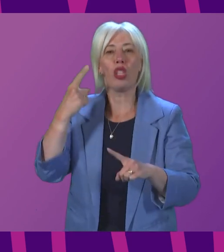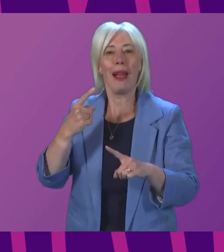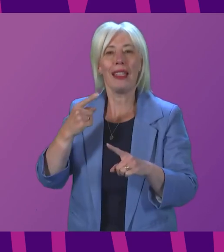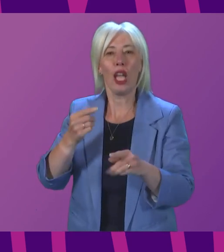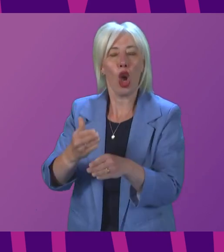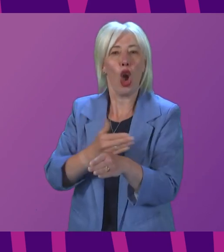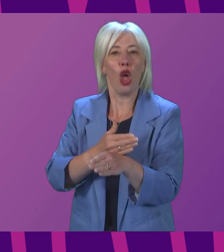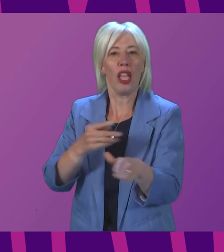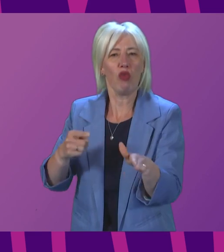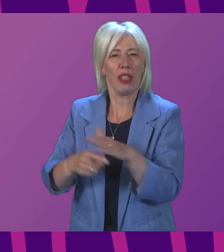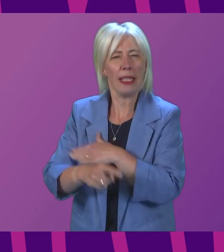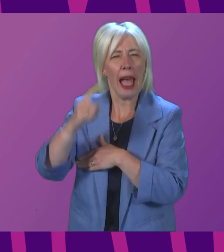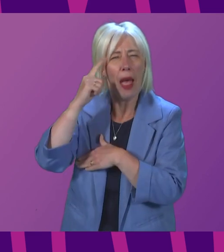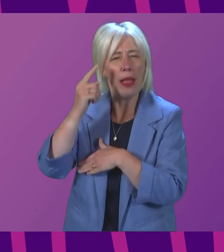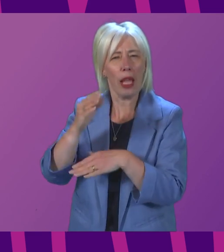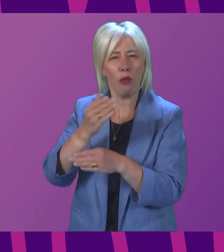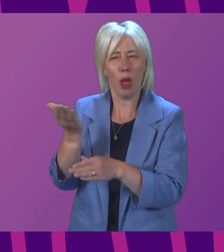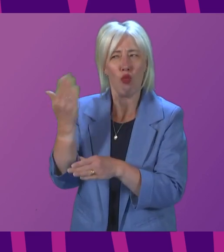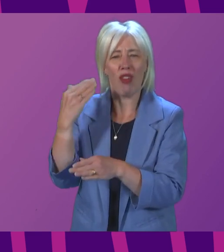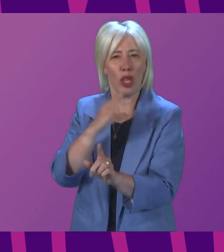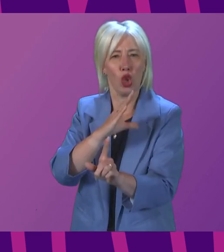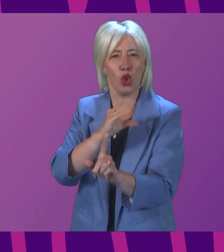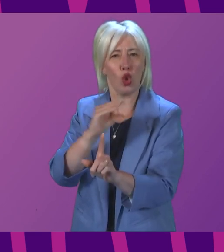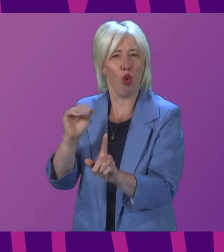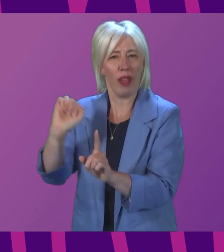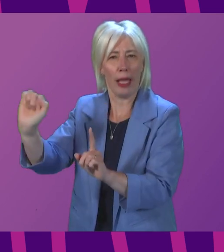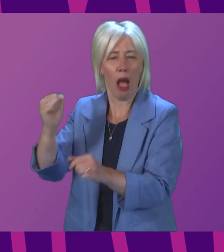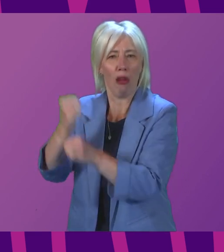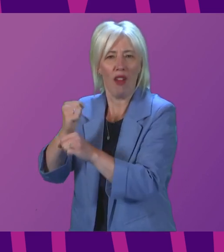was, I believe, introduced by a previous Tory Government.